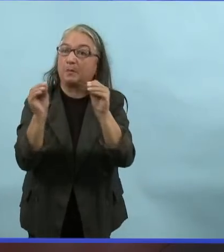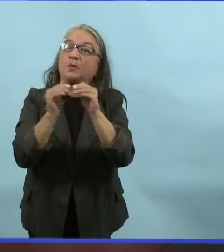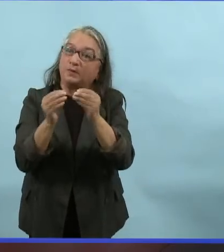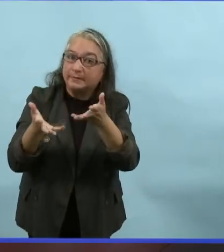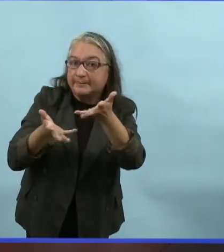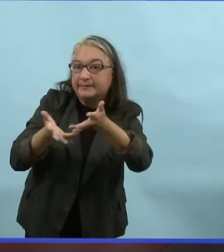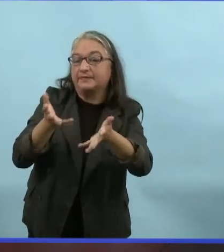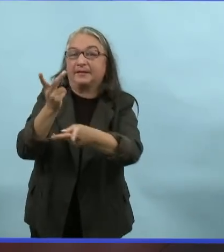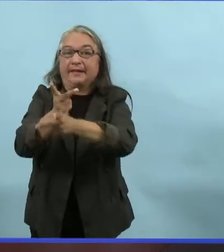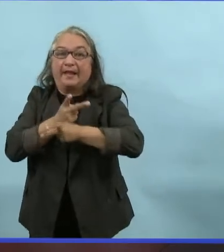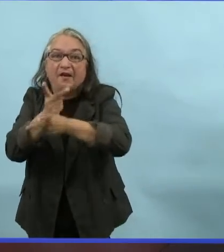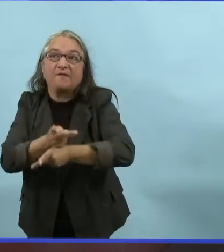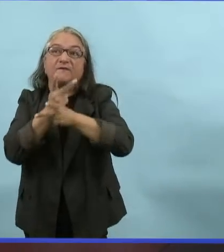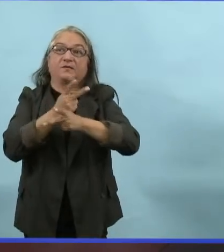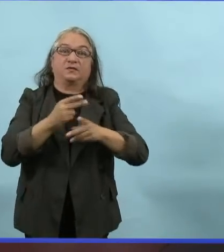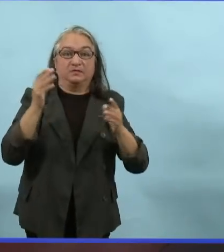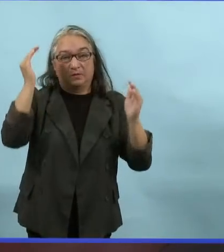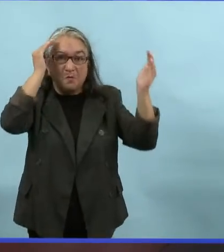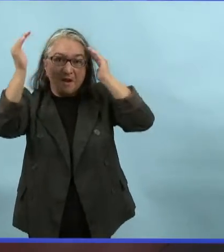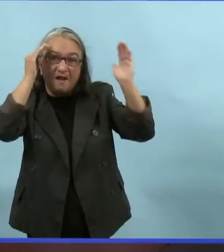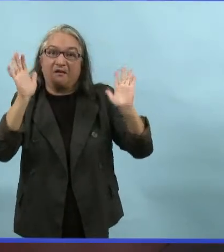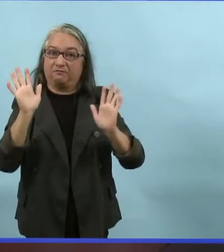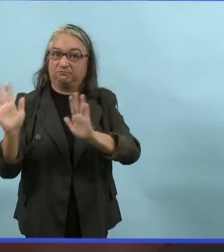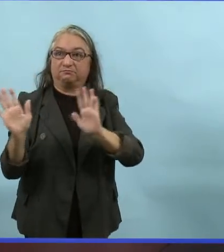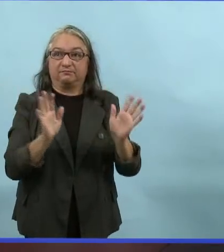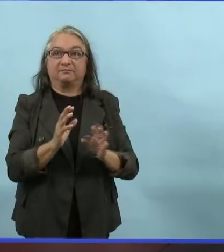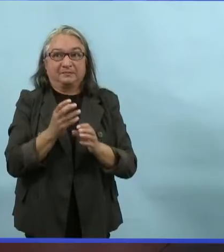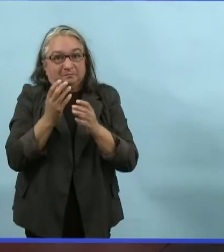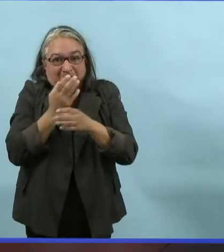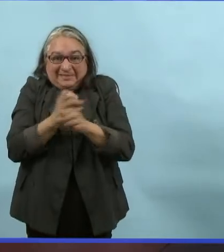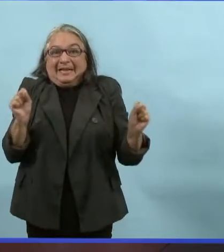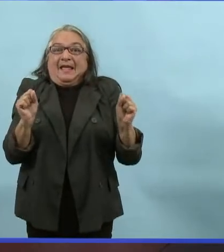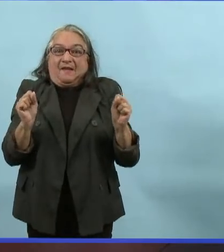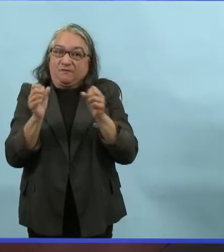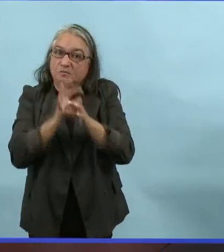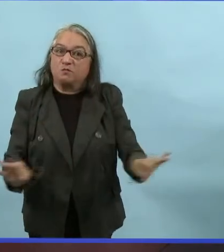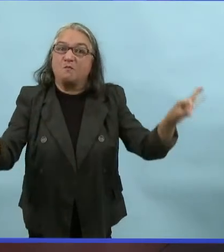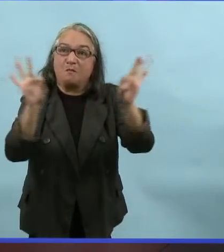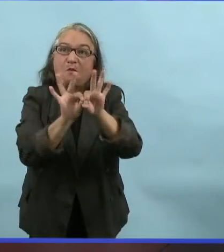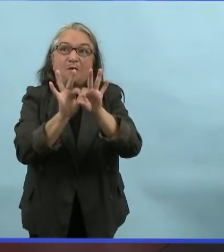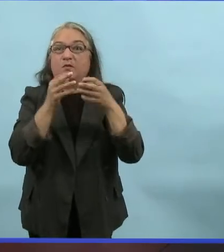still have to take care to ensure we're not having large spreading events and we still